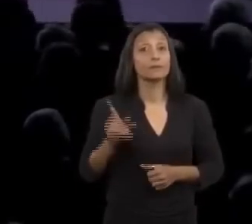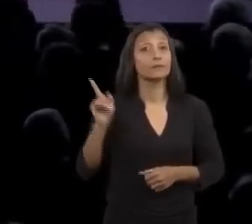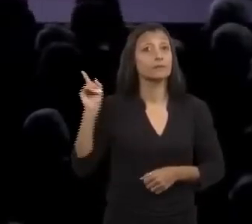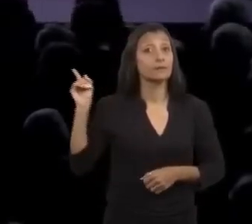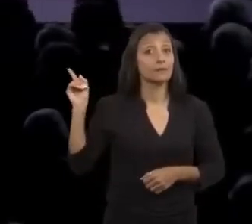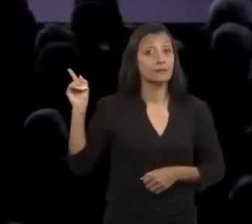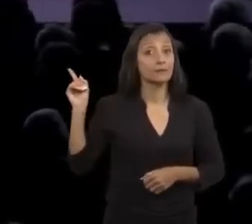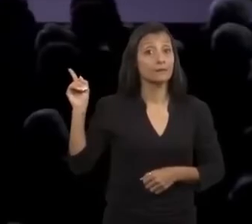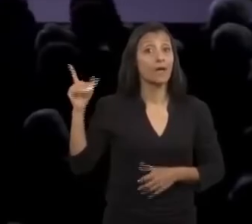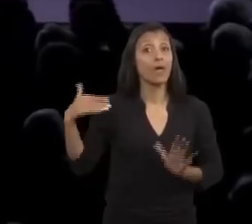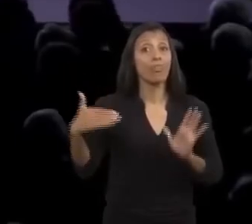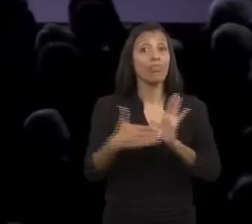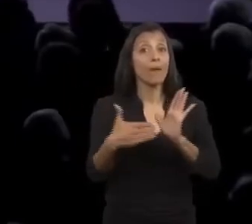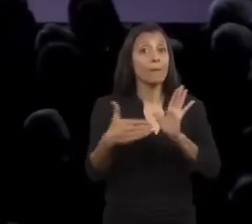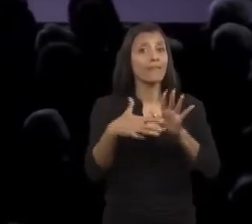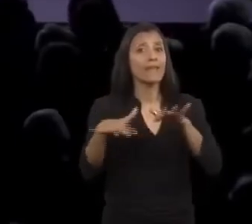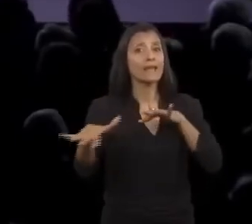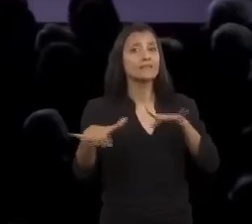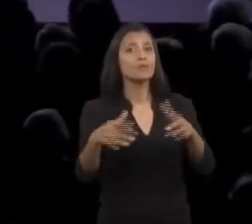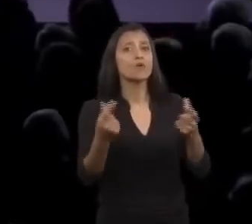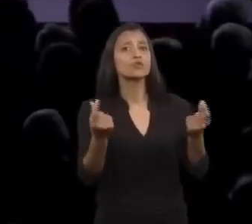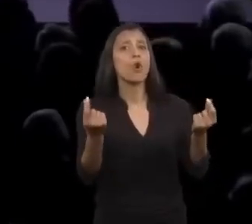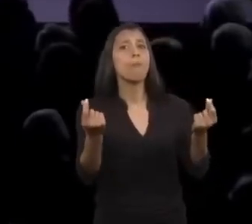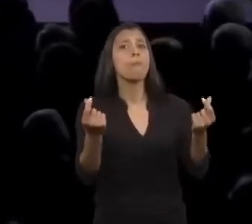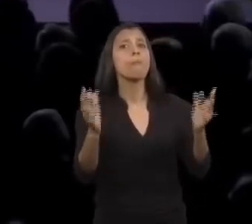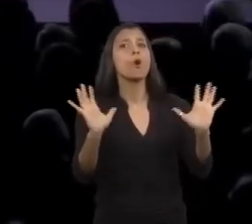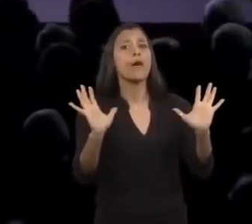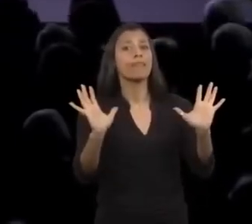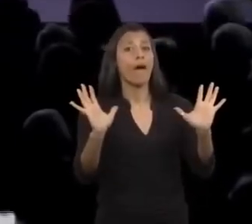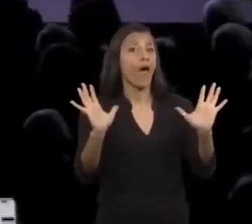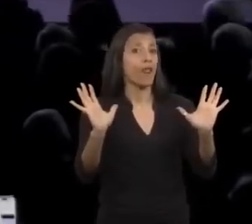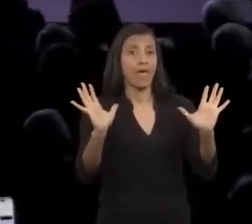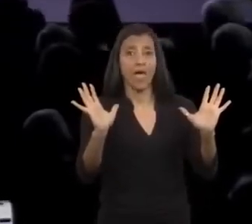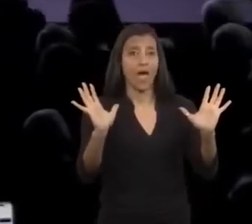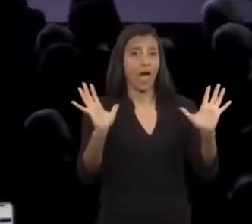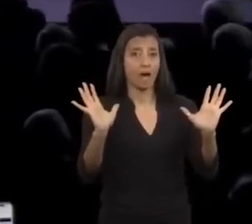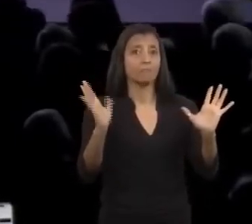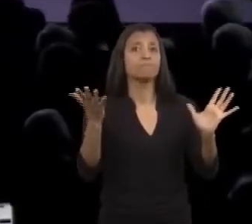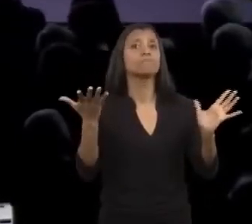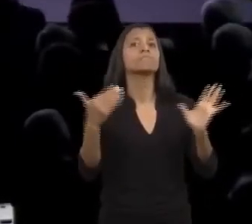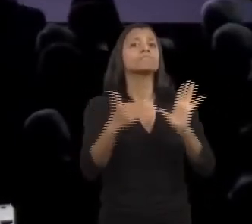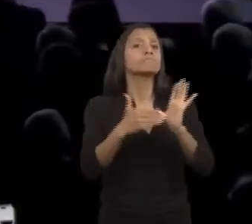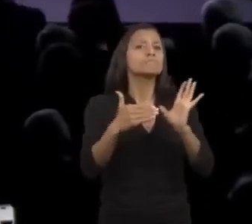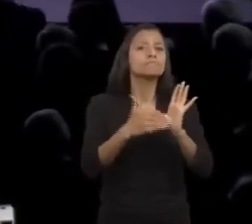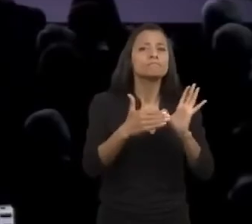by what are called the relative monetary conditions. Or what is the same.